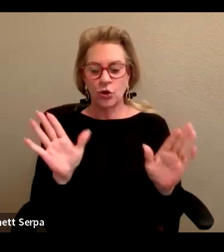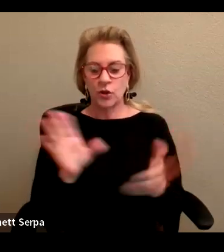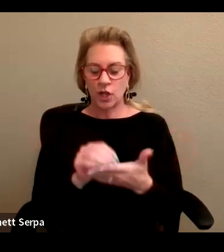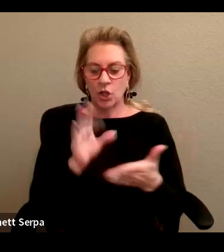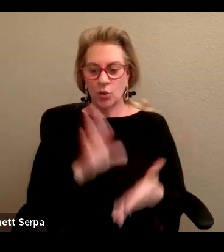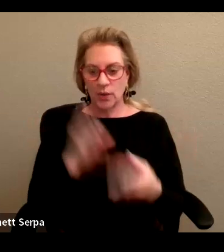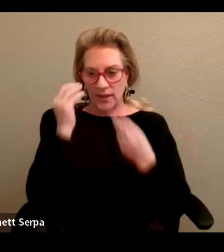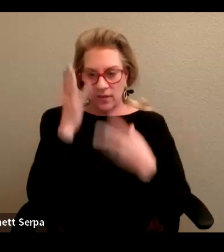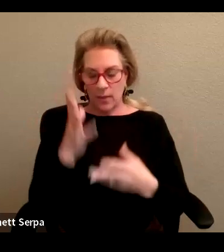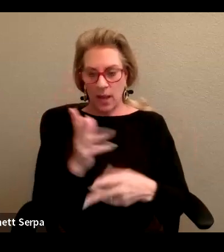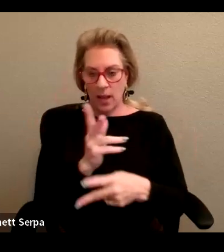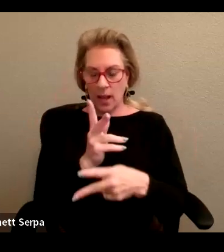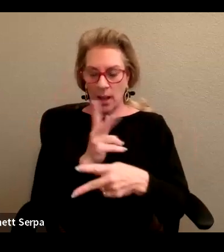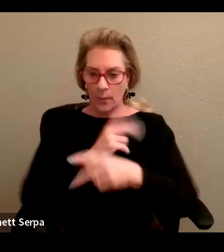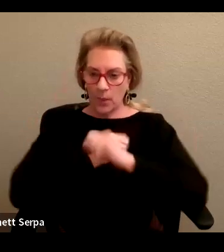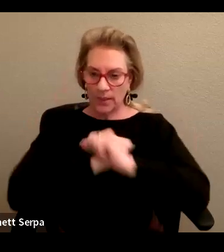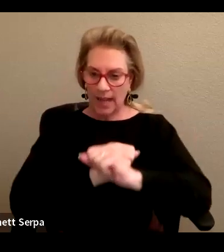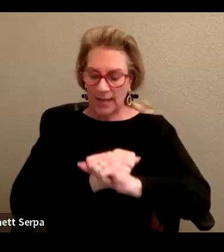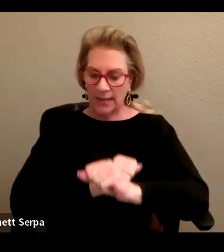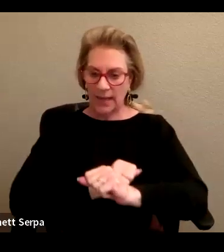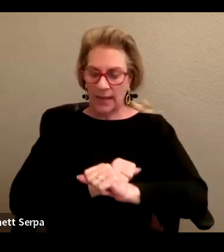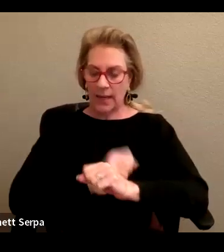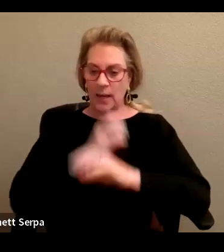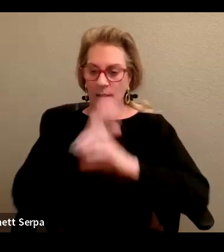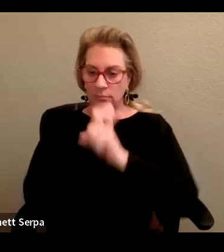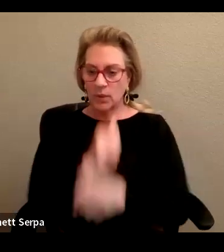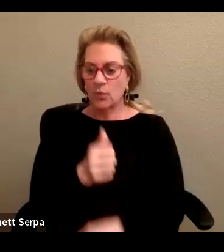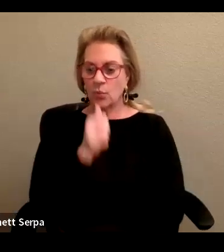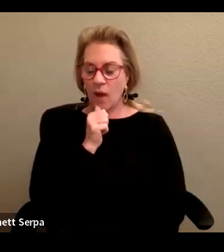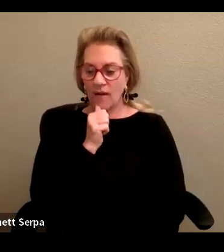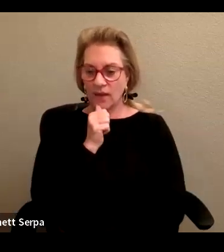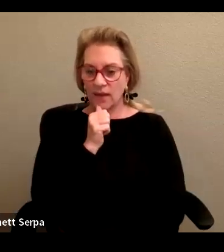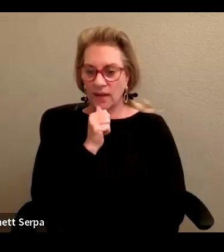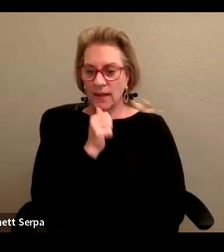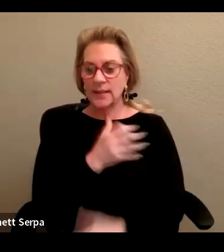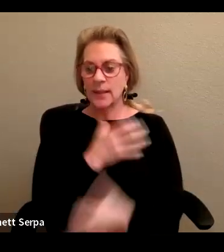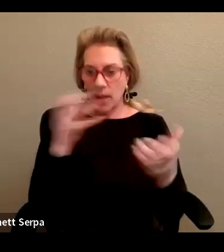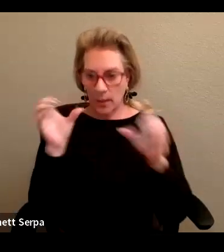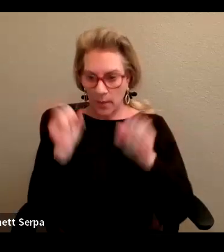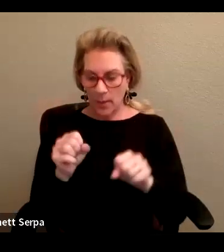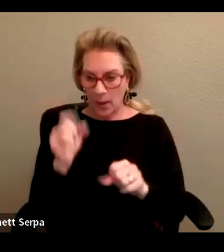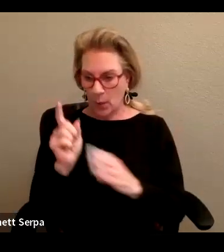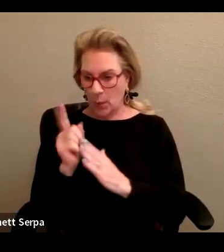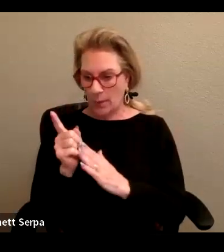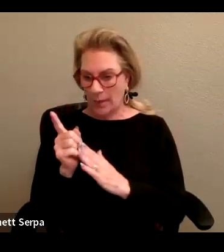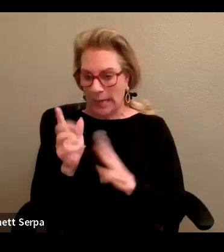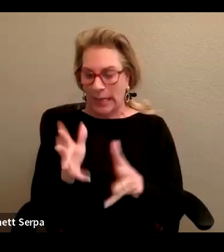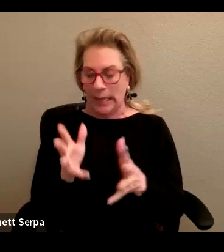information is protected to the fullest extent possible I know we have a minute left cat um but